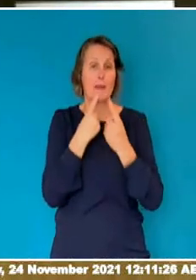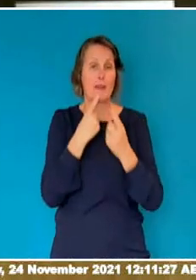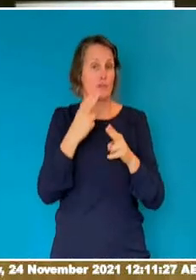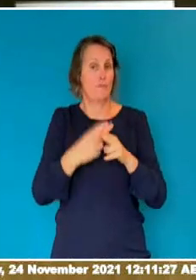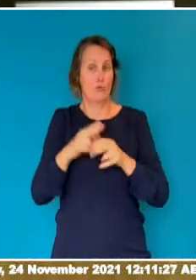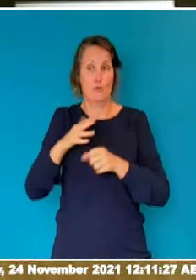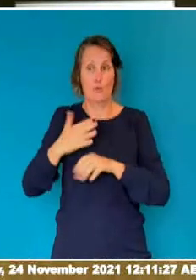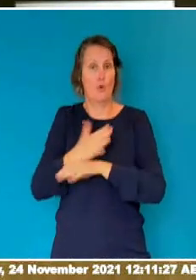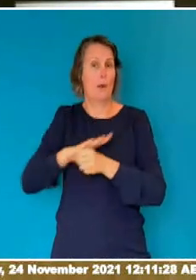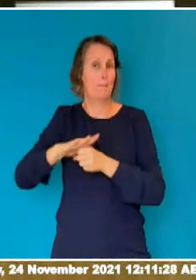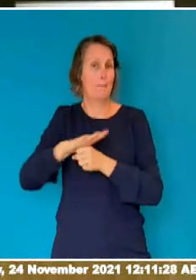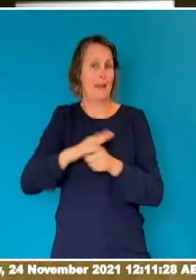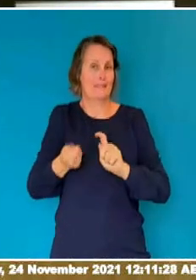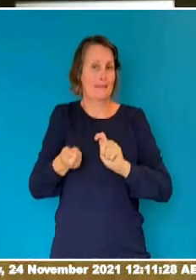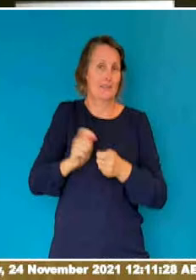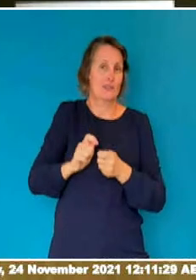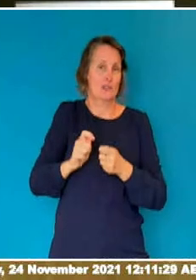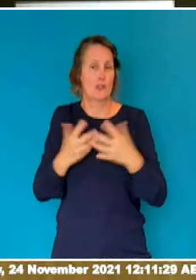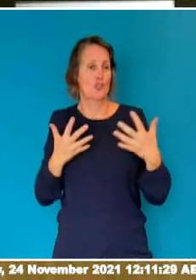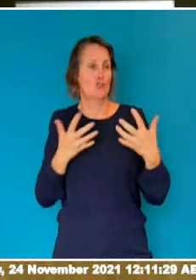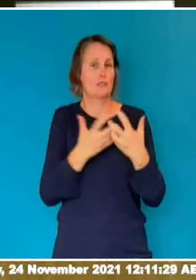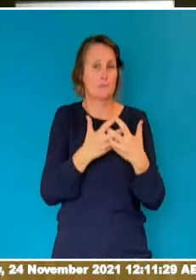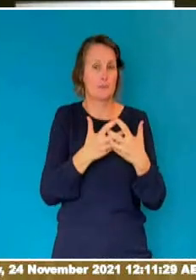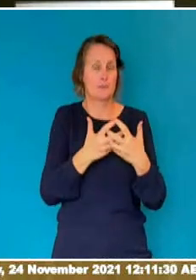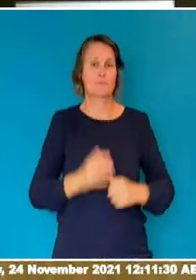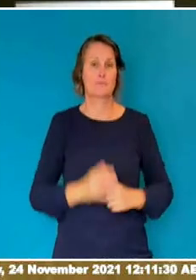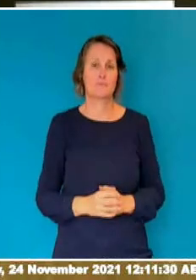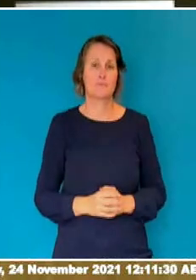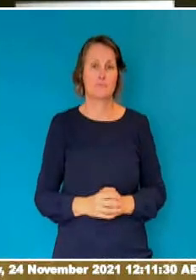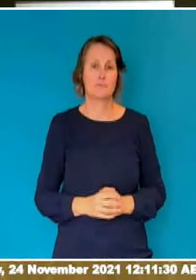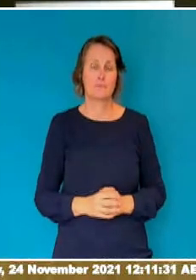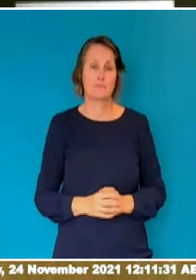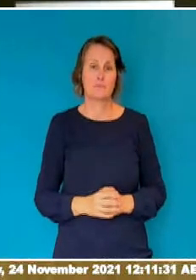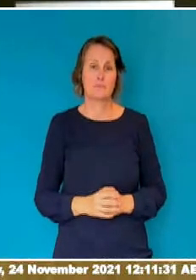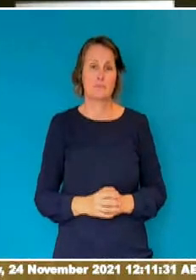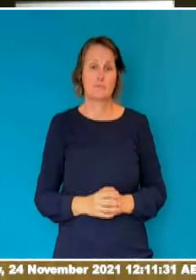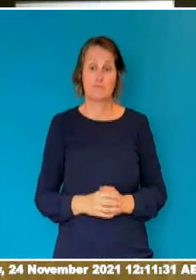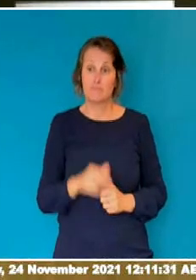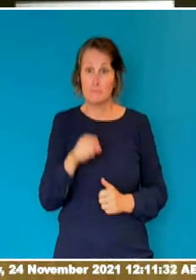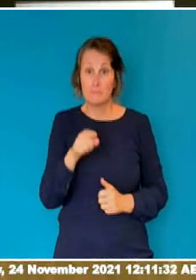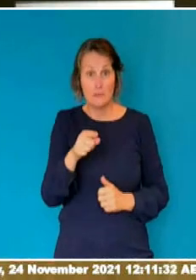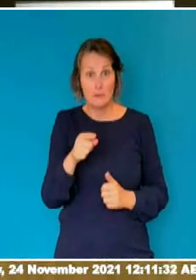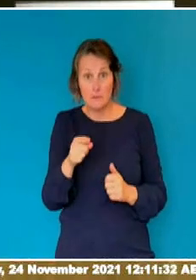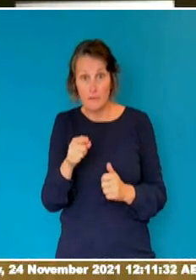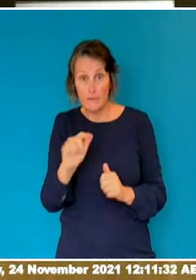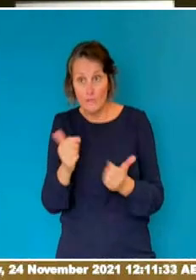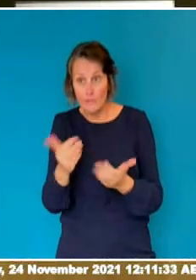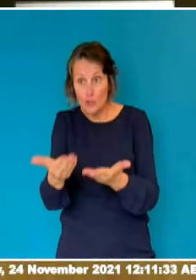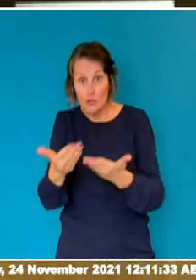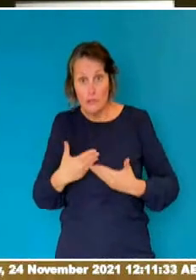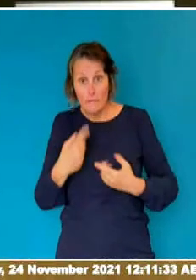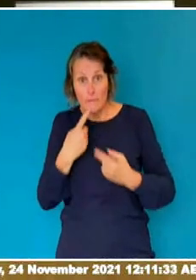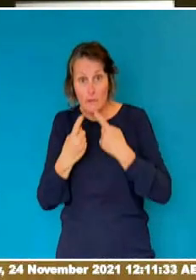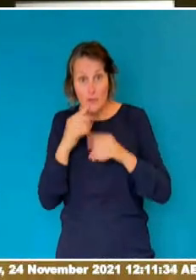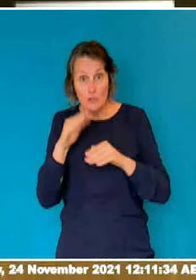That's not included in the material that has been provided to the Royal Commission? MR CHAPMAN: No, I don't believe it is.